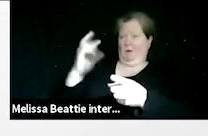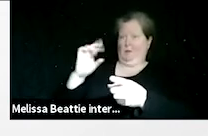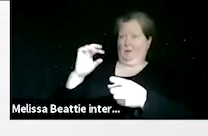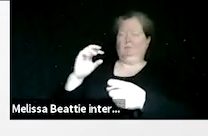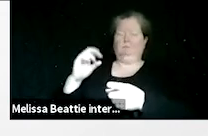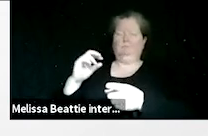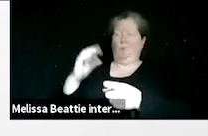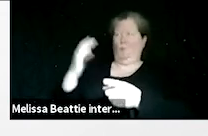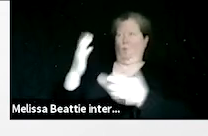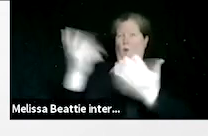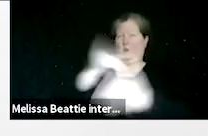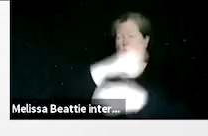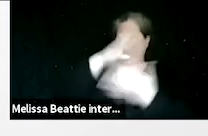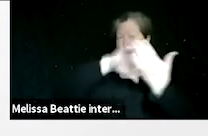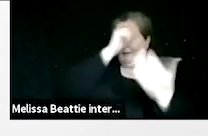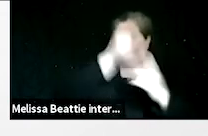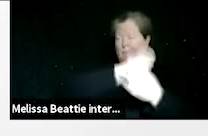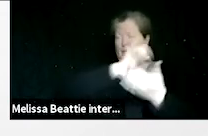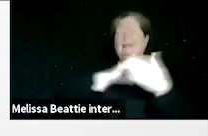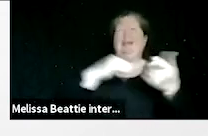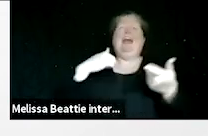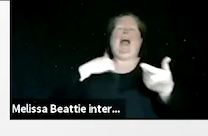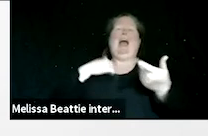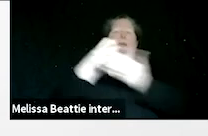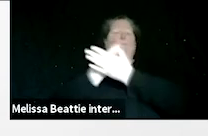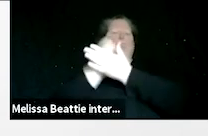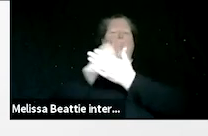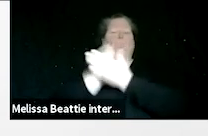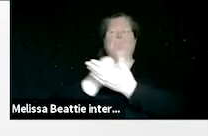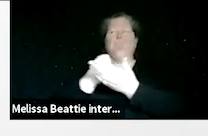Ben Woelk: Meaning a totally different perspective on how things are approached